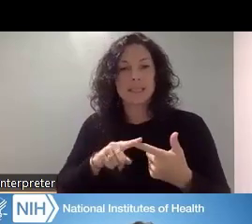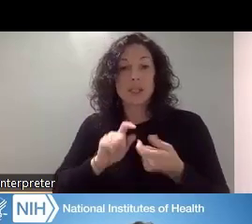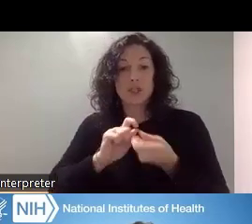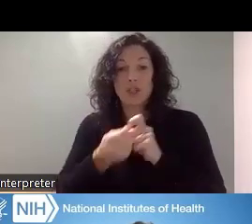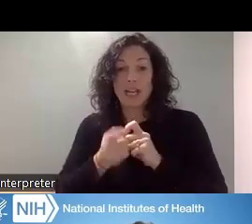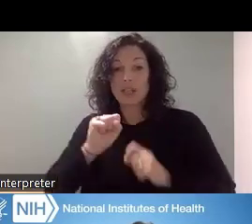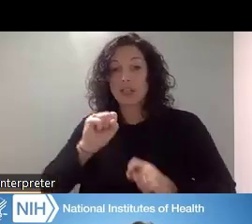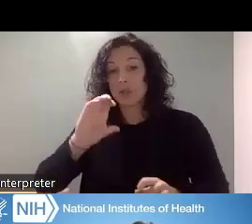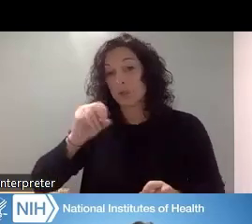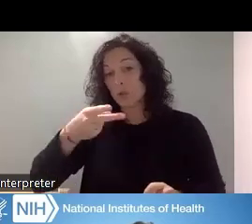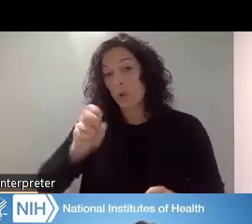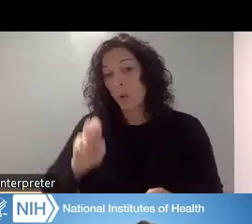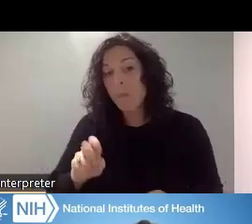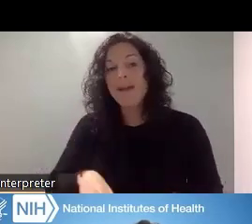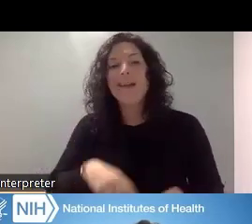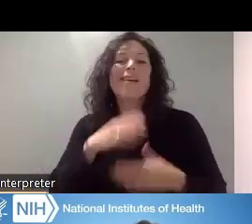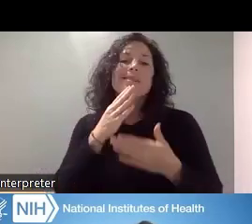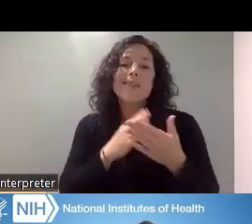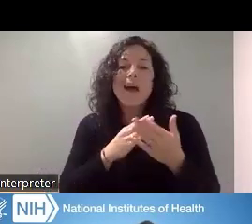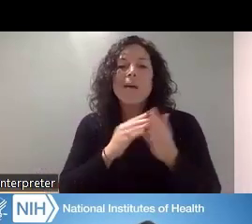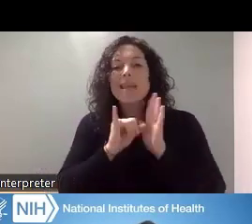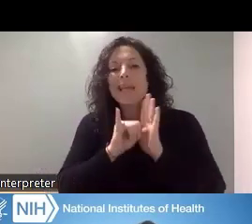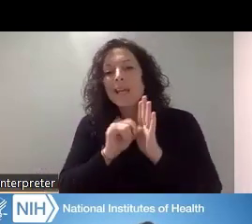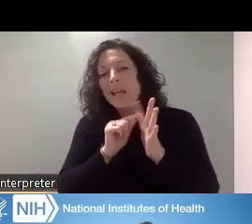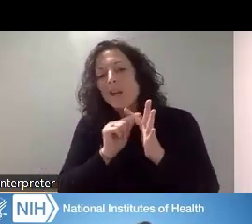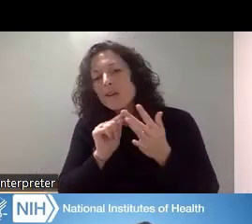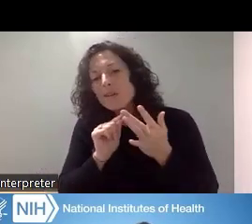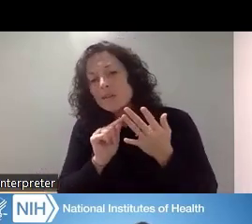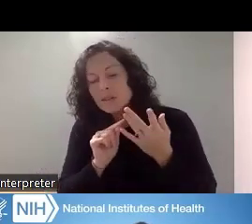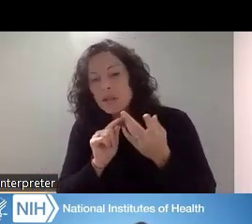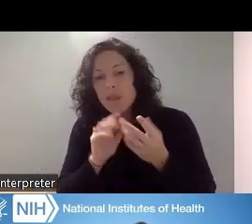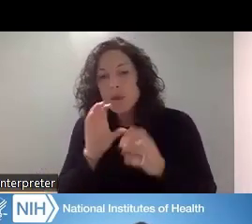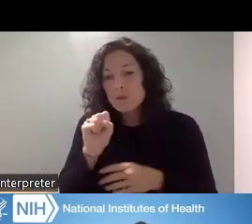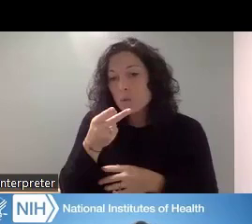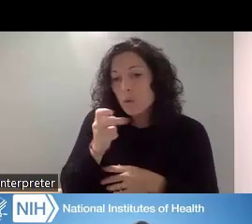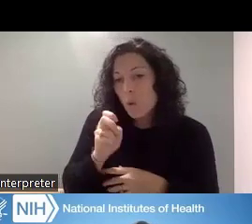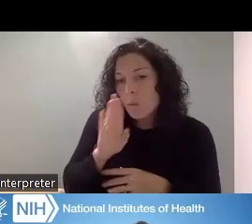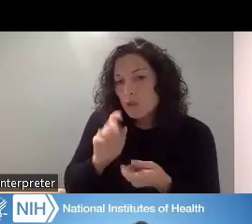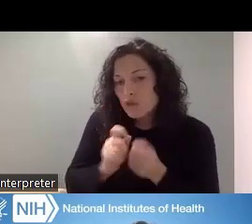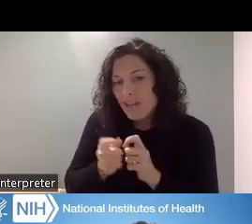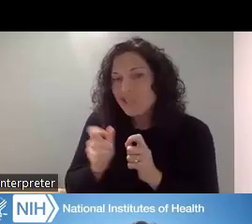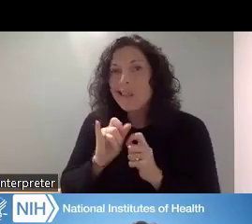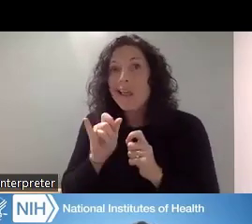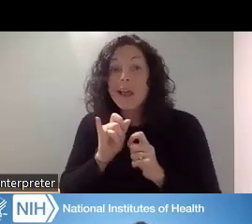And some indicators that your scope may be changing include things like significant rebudgeting,